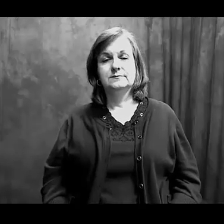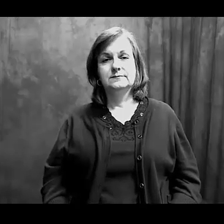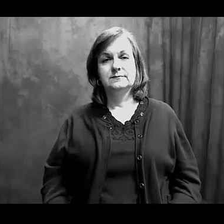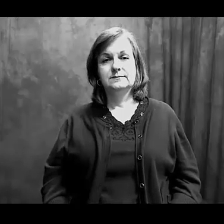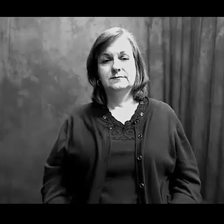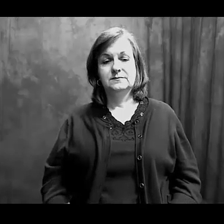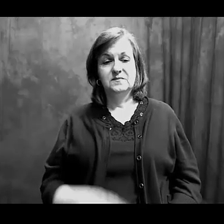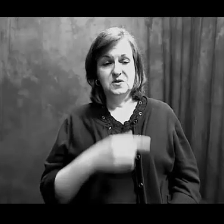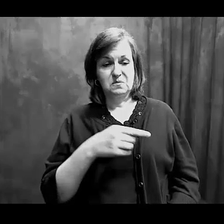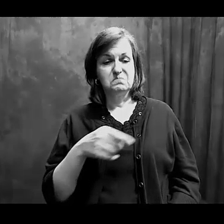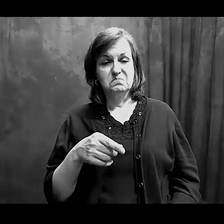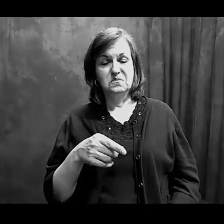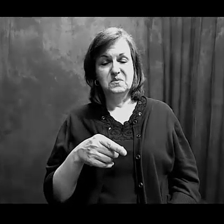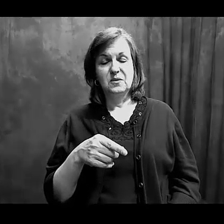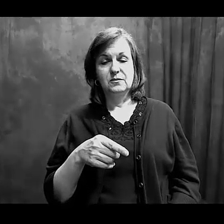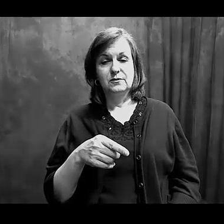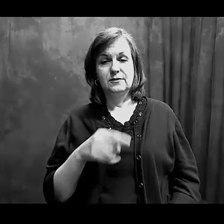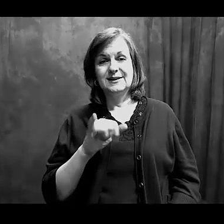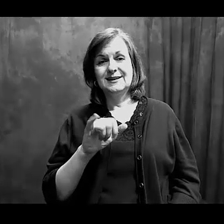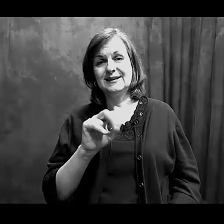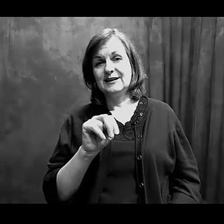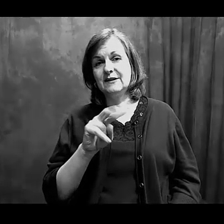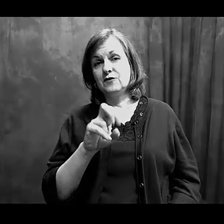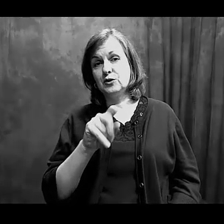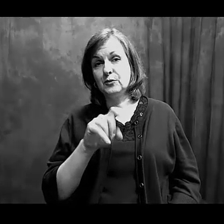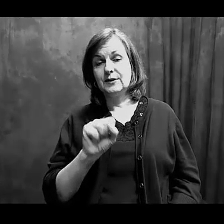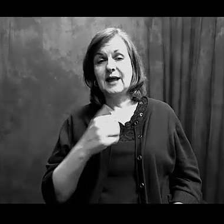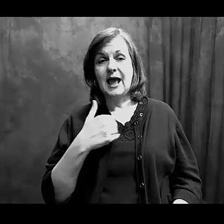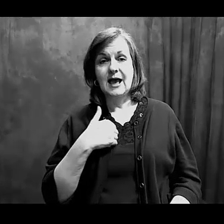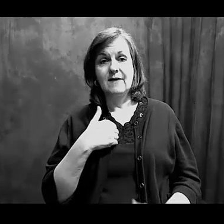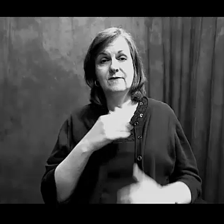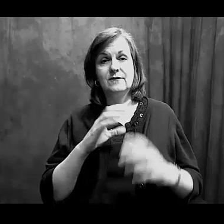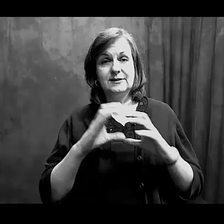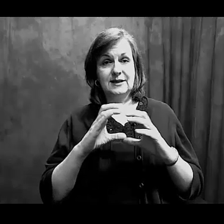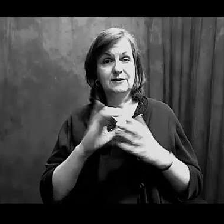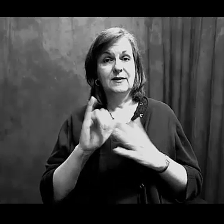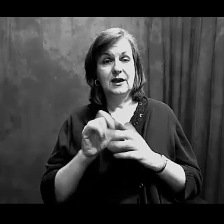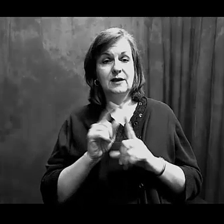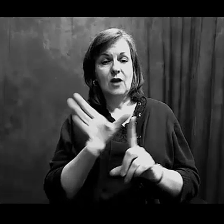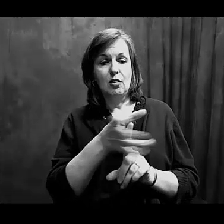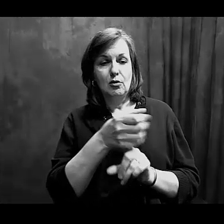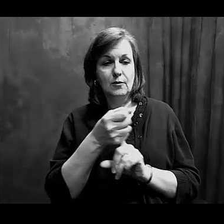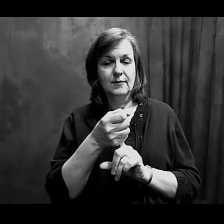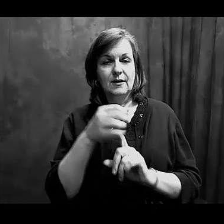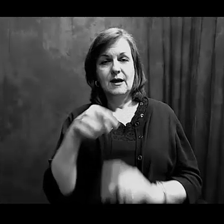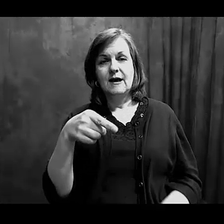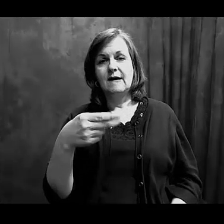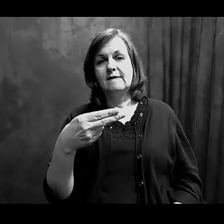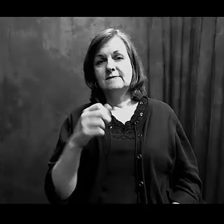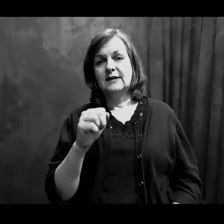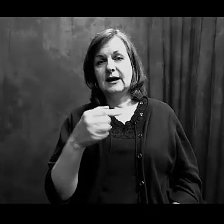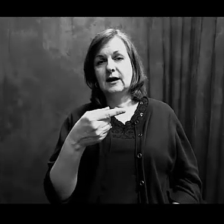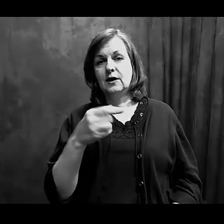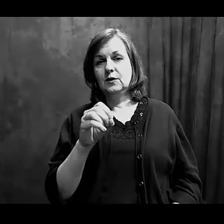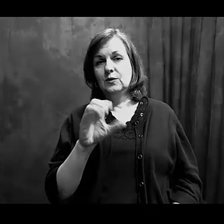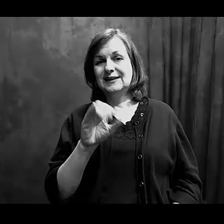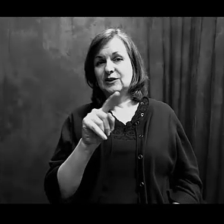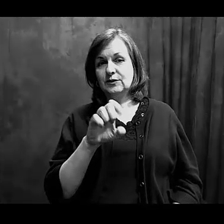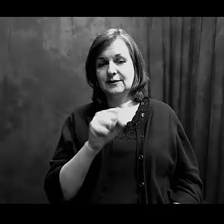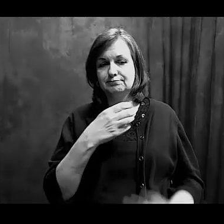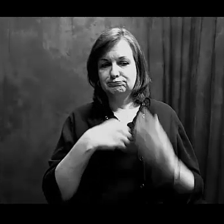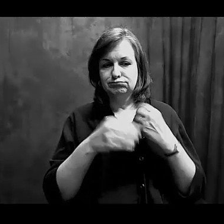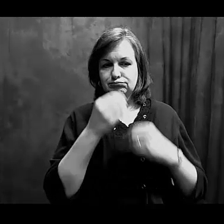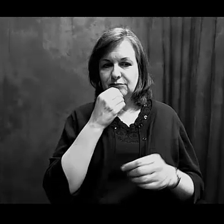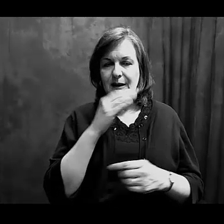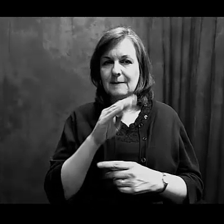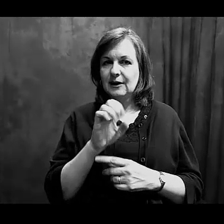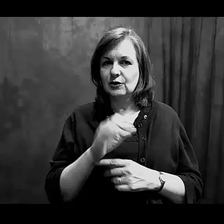so from this they have basic immune cells that are capable of phagocytosis so the ingestion of particles bacteria and so on